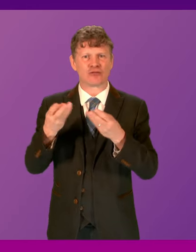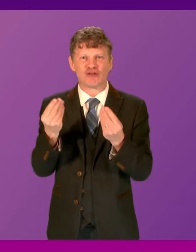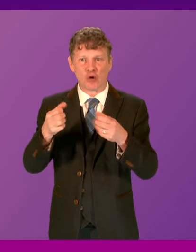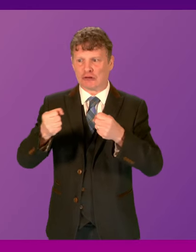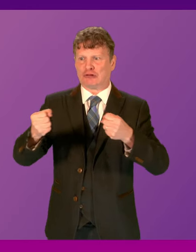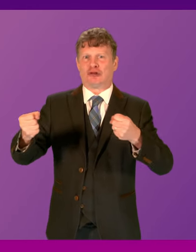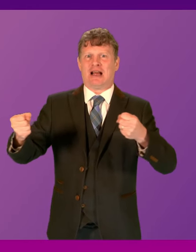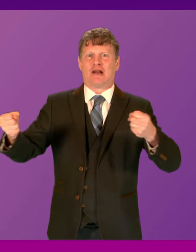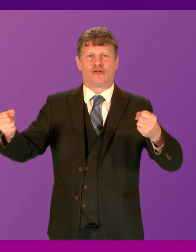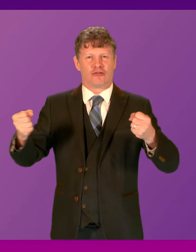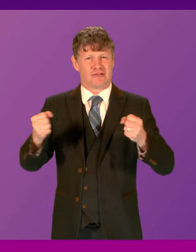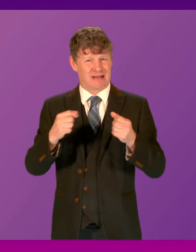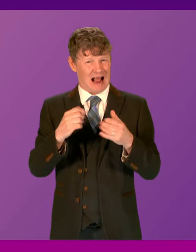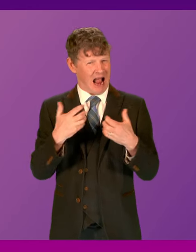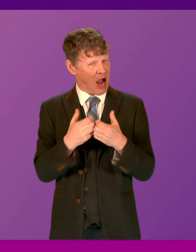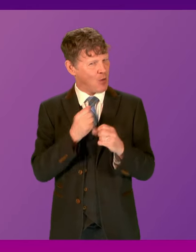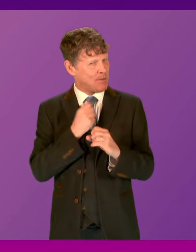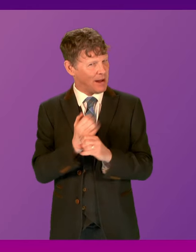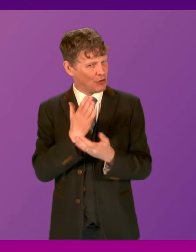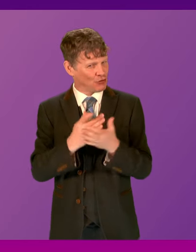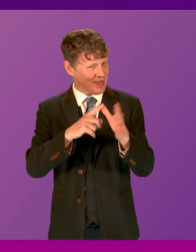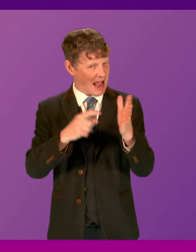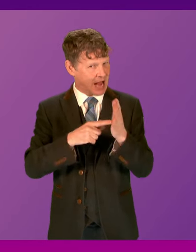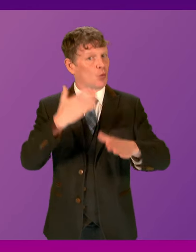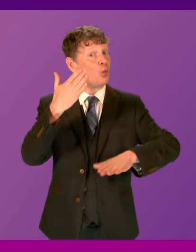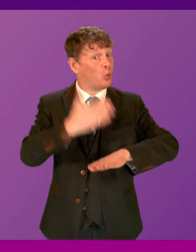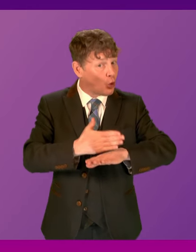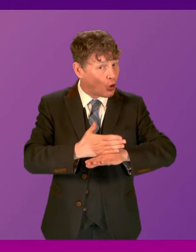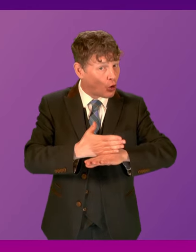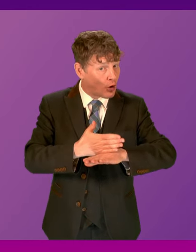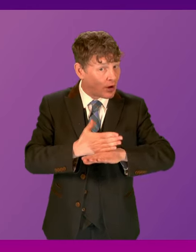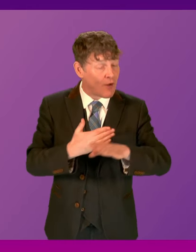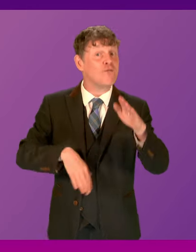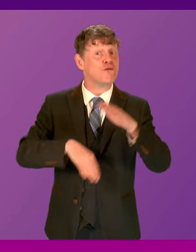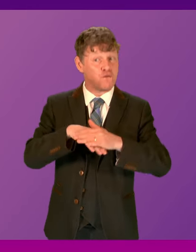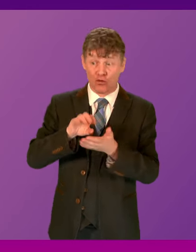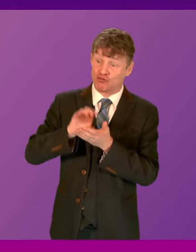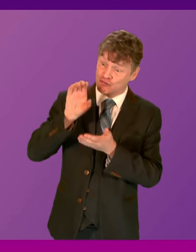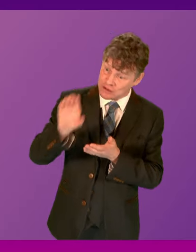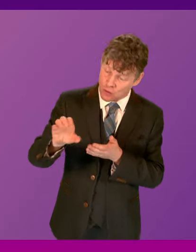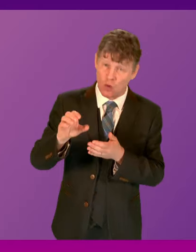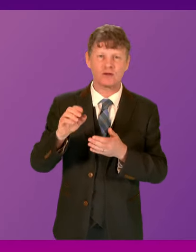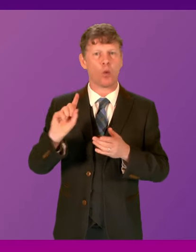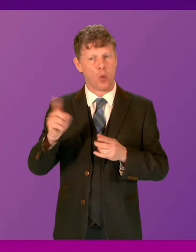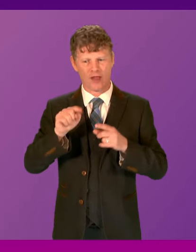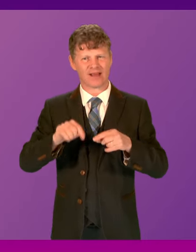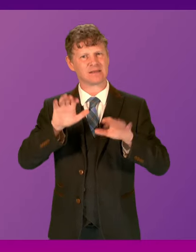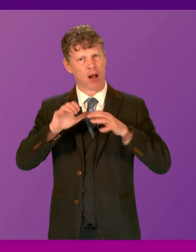sure that there are full resources to ensure that what Parliament intended is delivered.